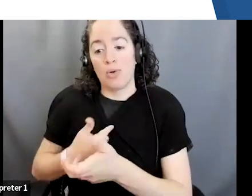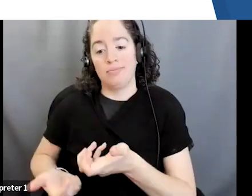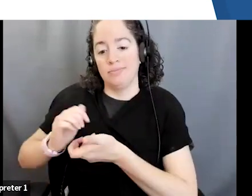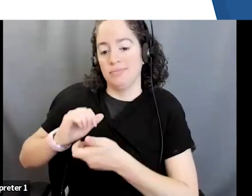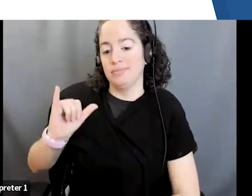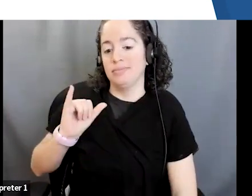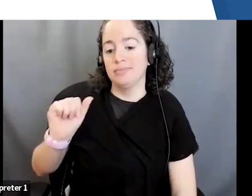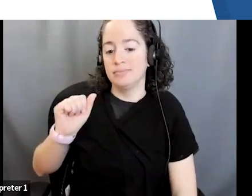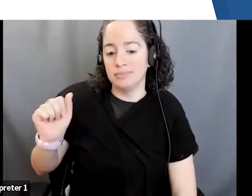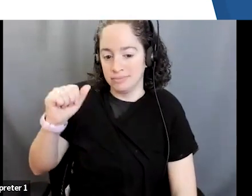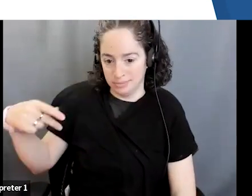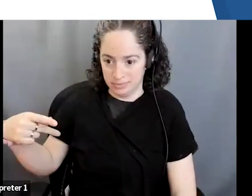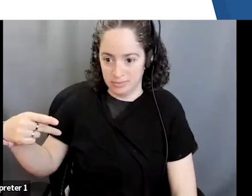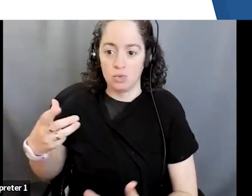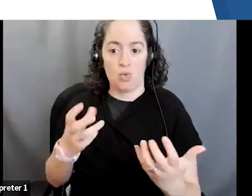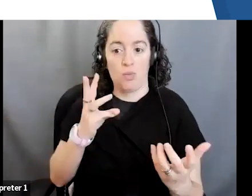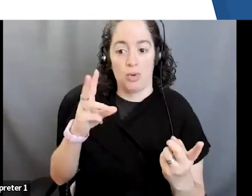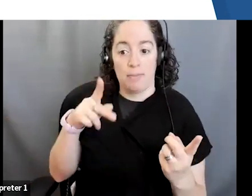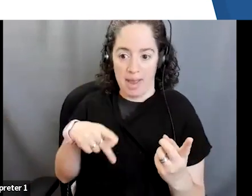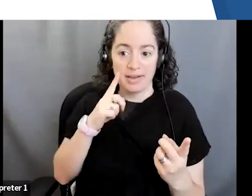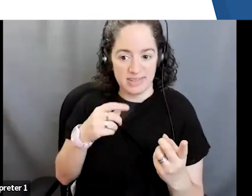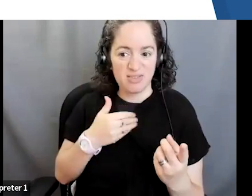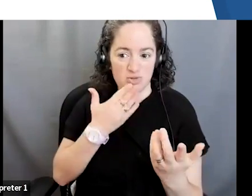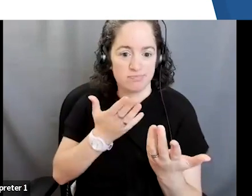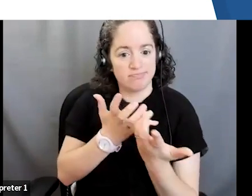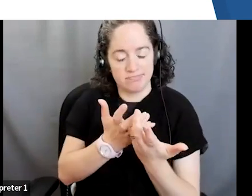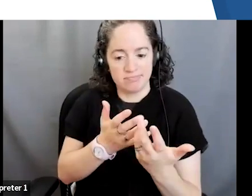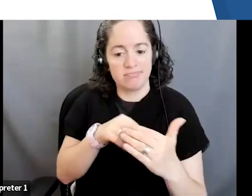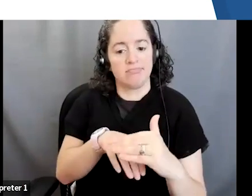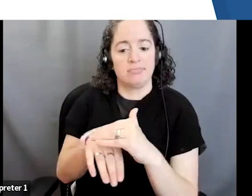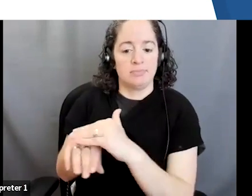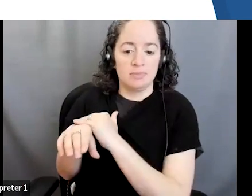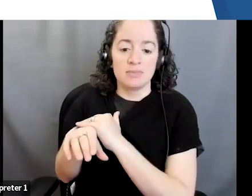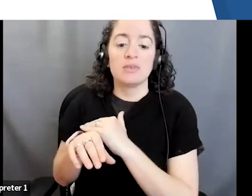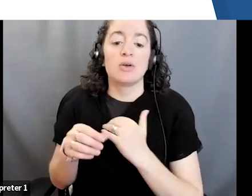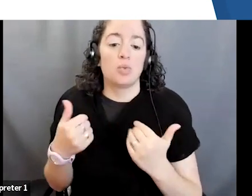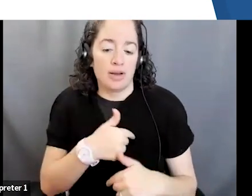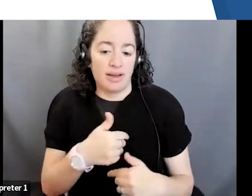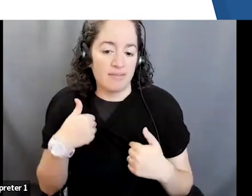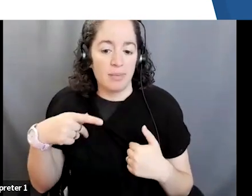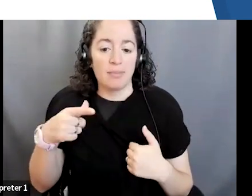We have a plugin, Accessibility Checker, which scans WordPress websites for accessibility problems